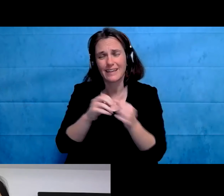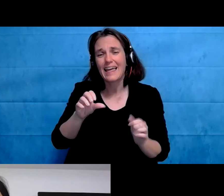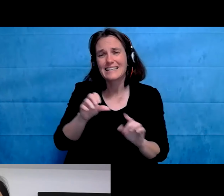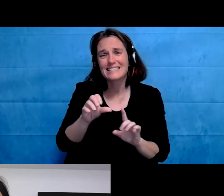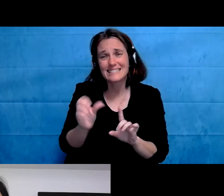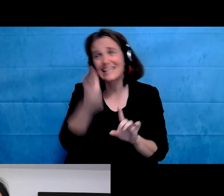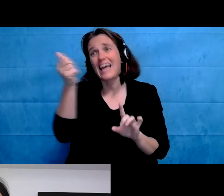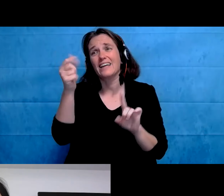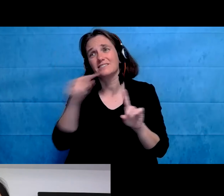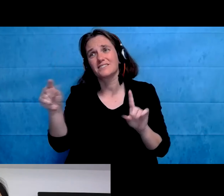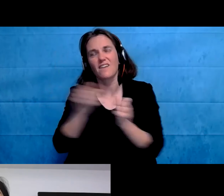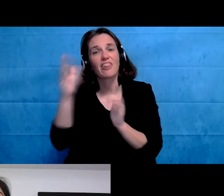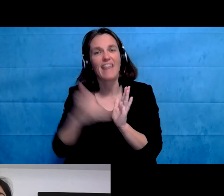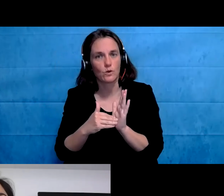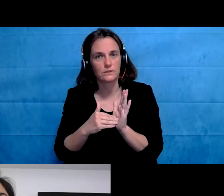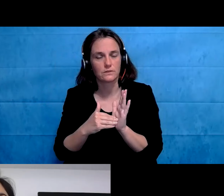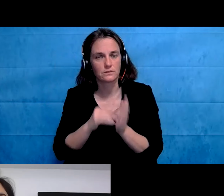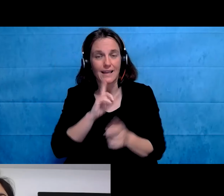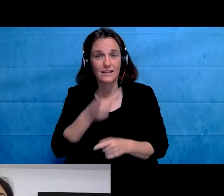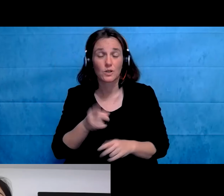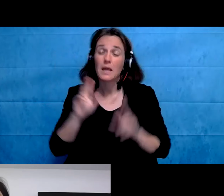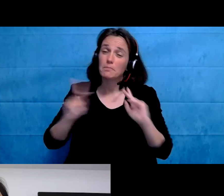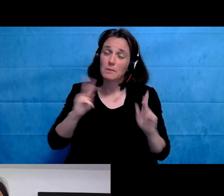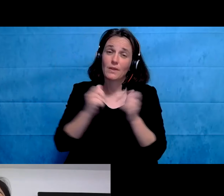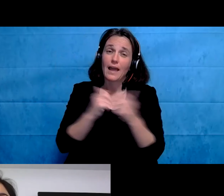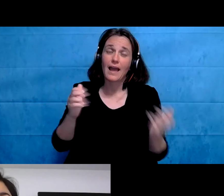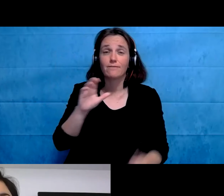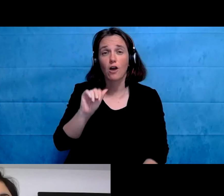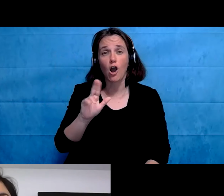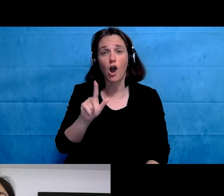And for people who might have autoimmune disorders, might be going through cancer treatments,